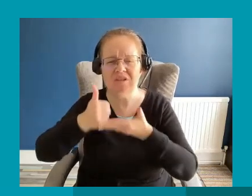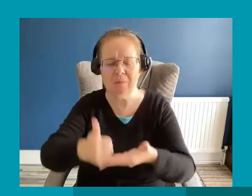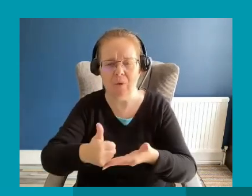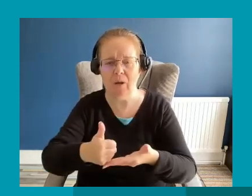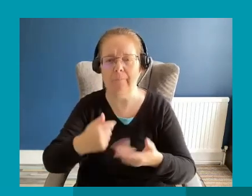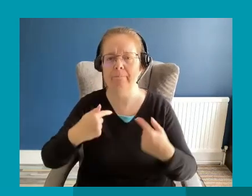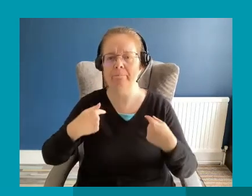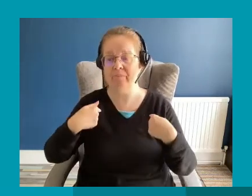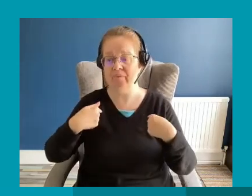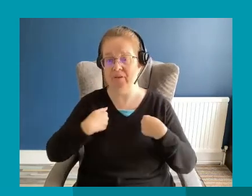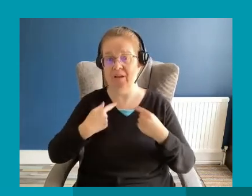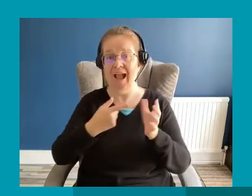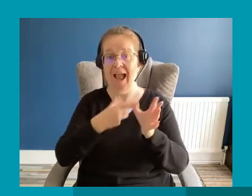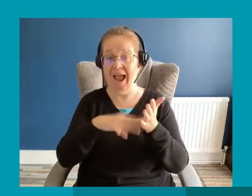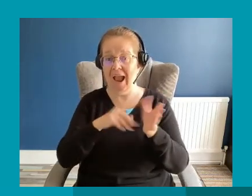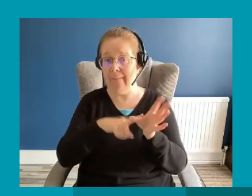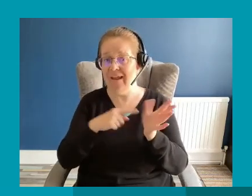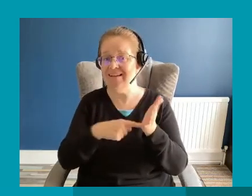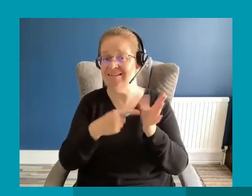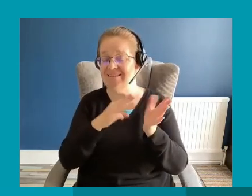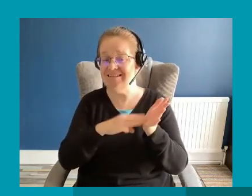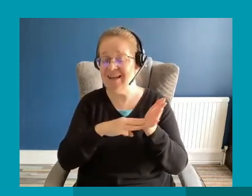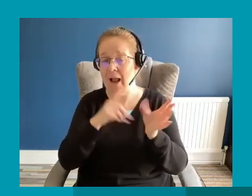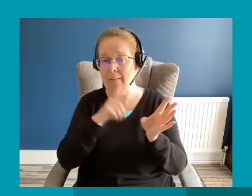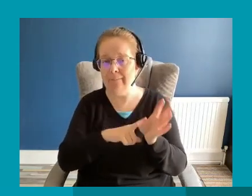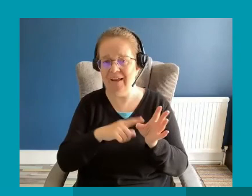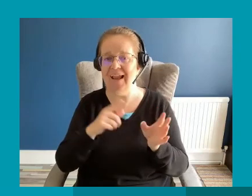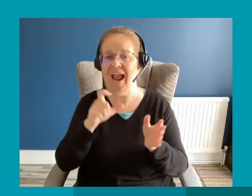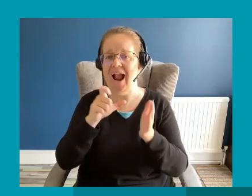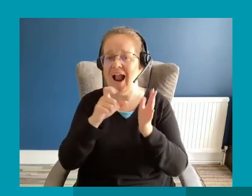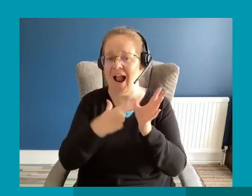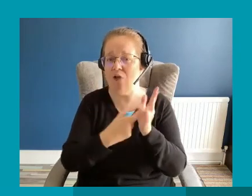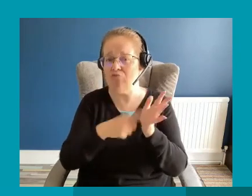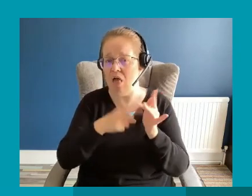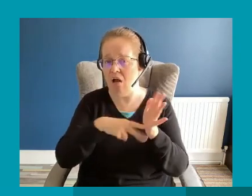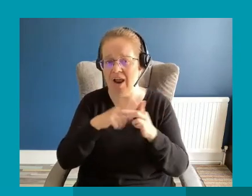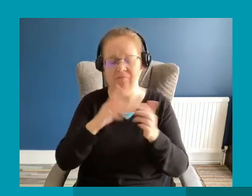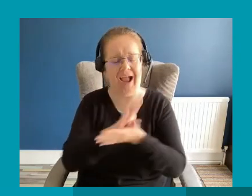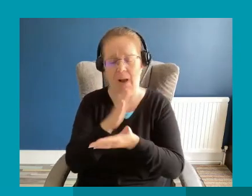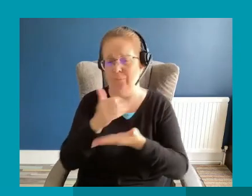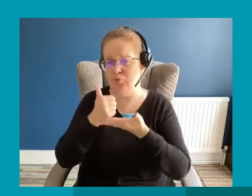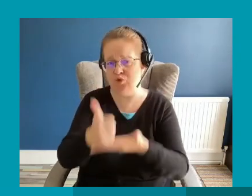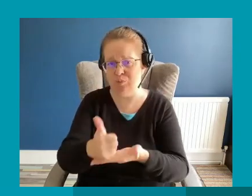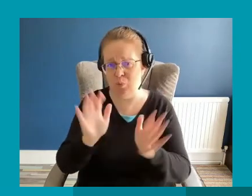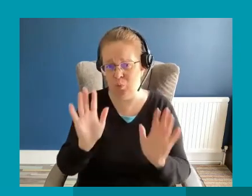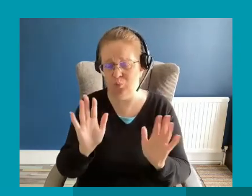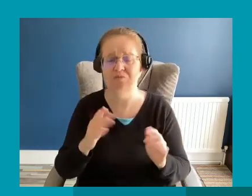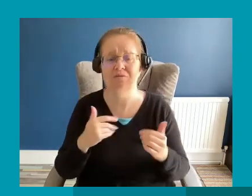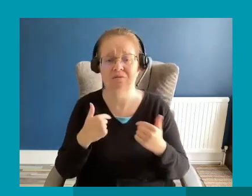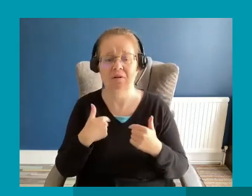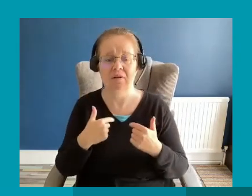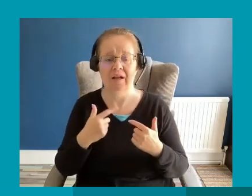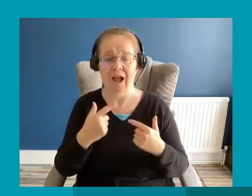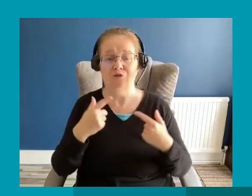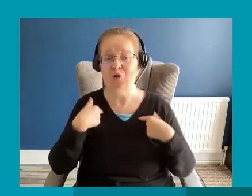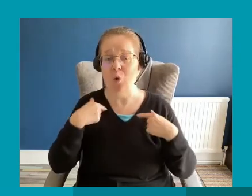myself would be more than happy to help you with that so without further ado I mean a sign off but say thank